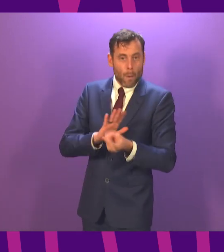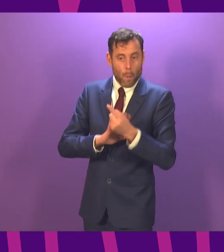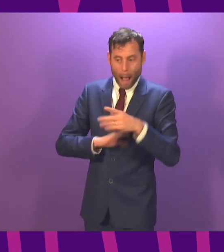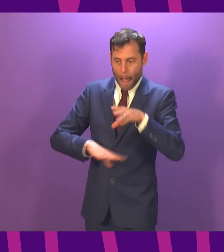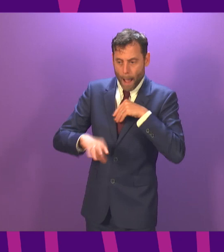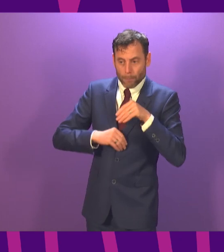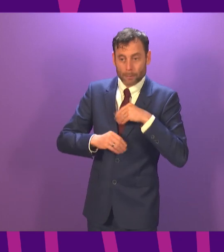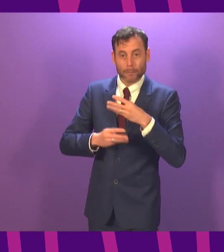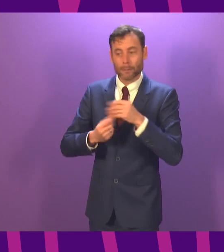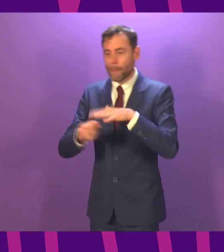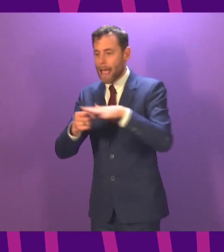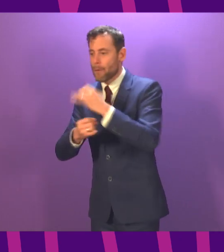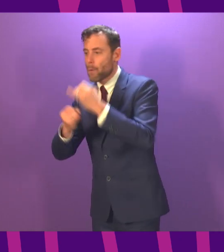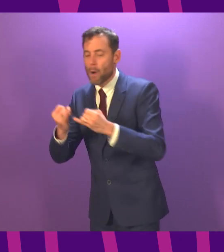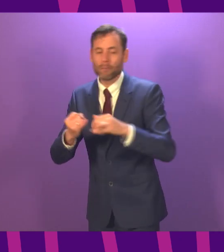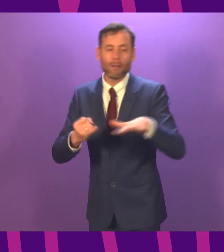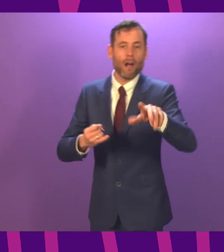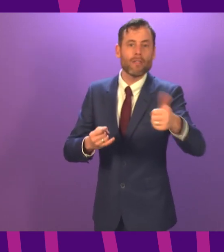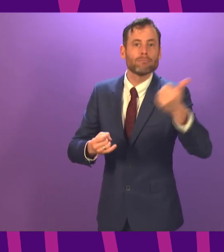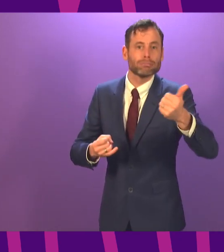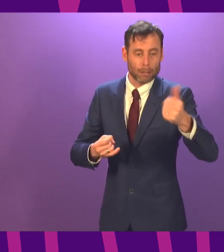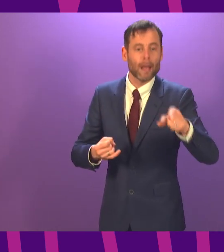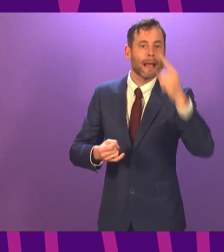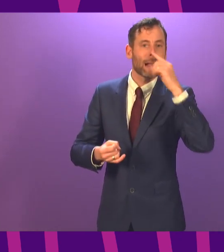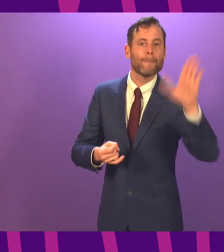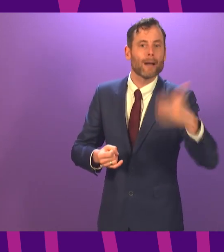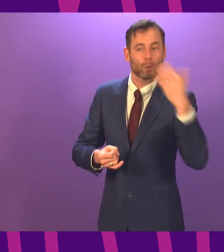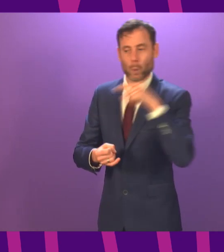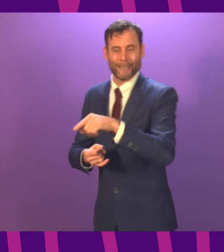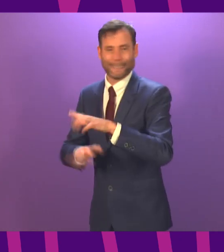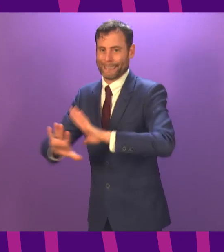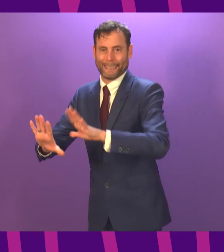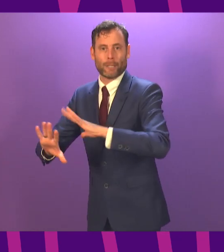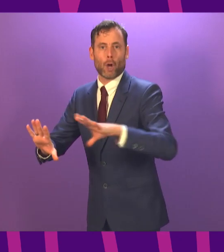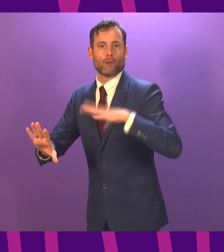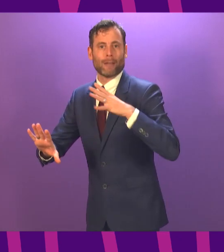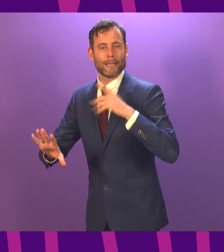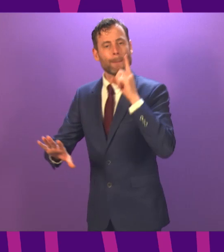not in school have the support that they need.